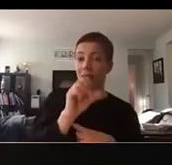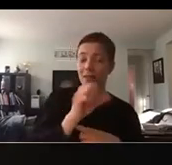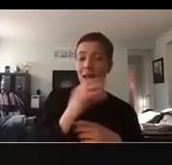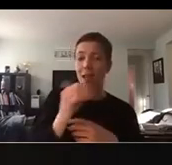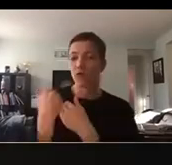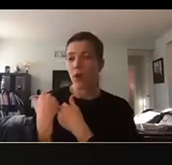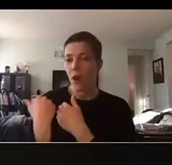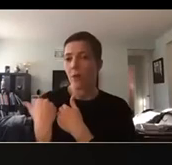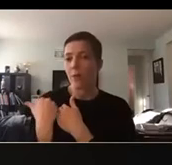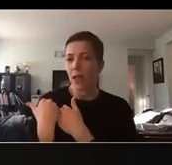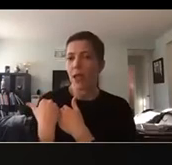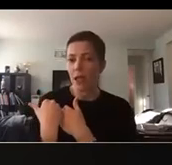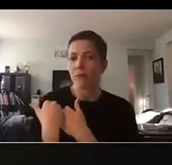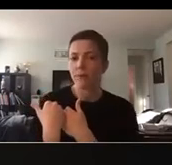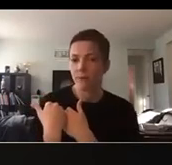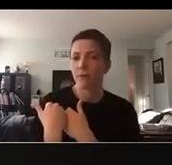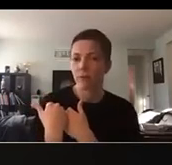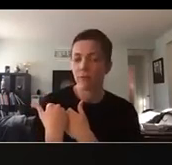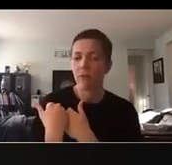transparencies and accountability